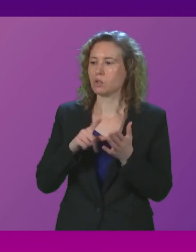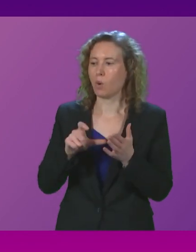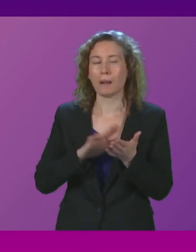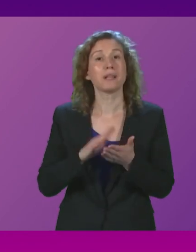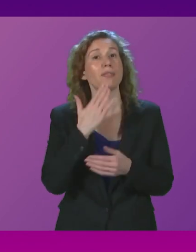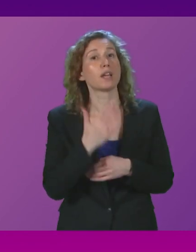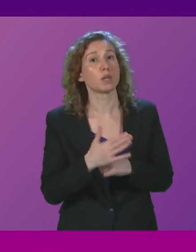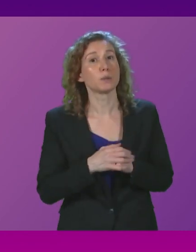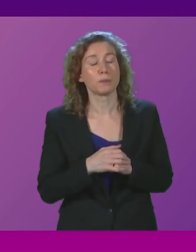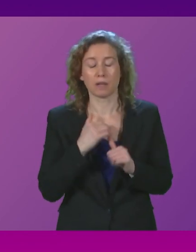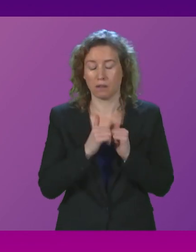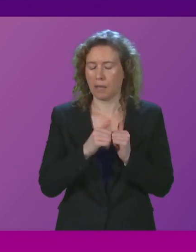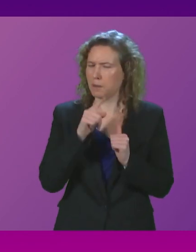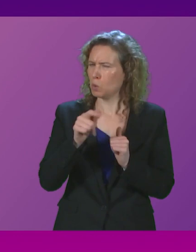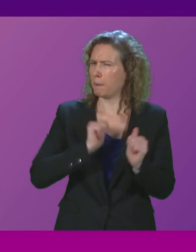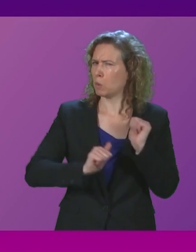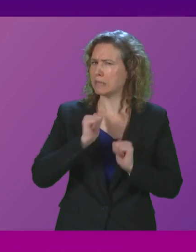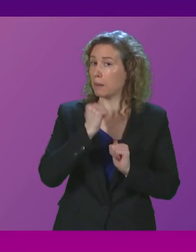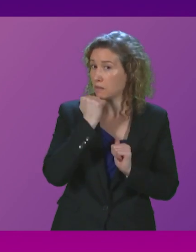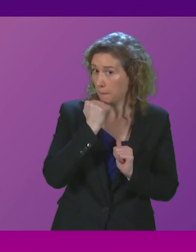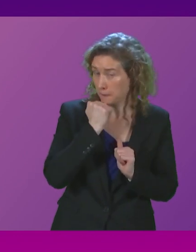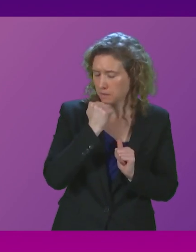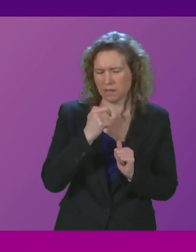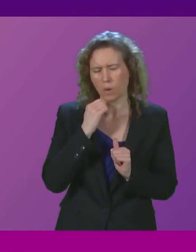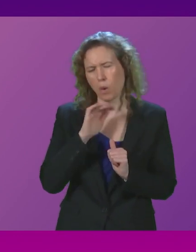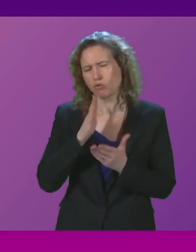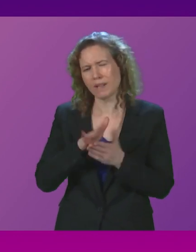The First Minister’s boasting about numbers will be of cold comfort to those who have